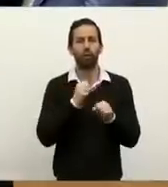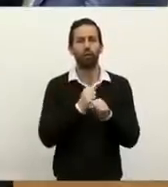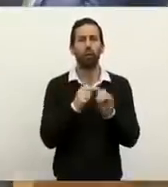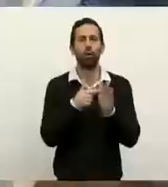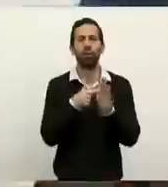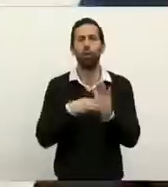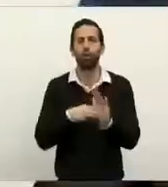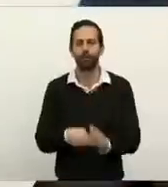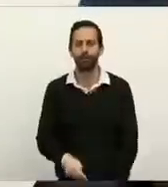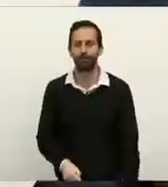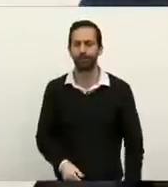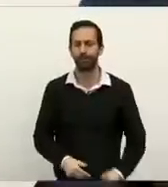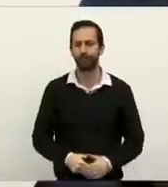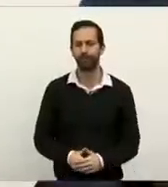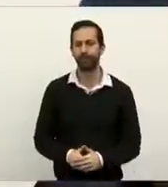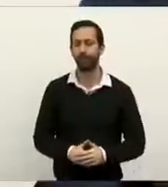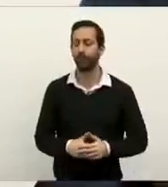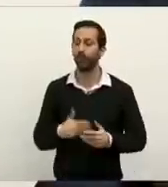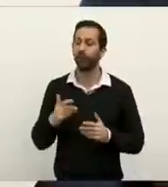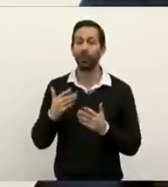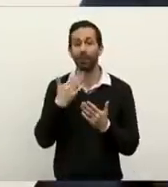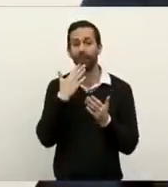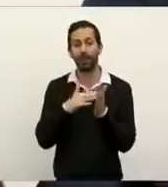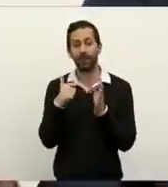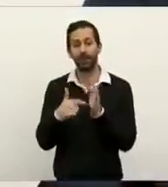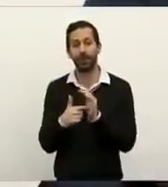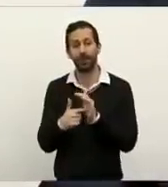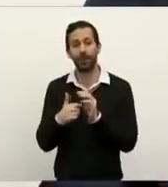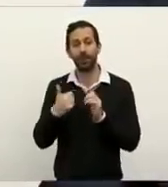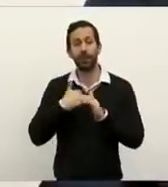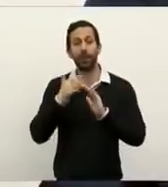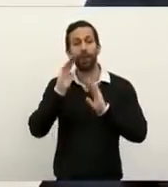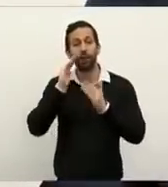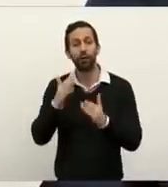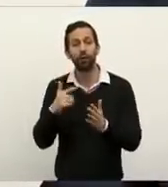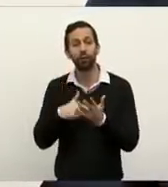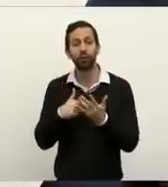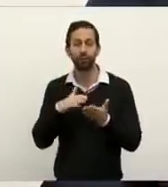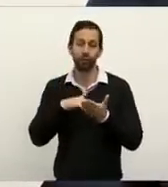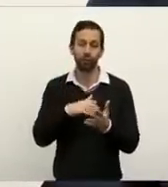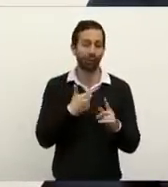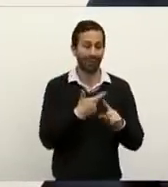The focus that my teams have done is to assist KG's team in service delivery